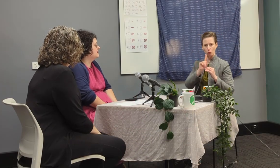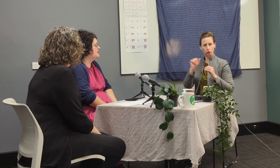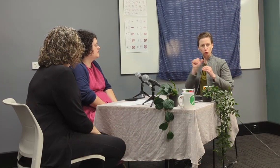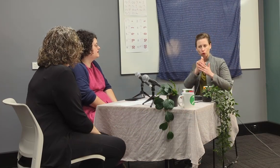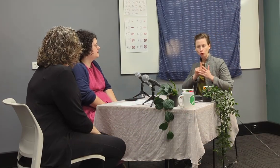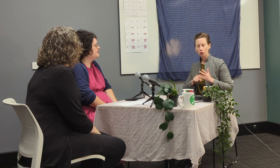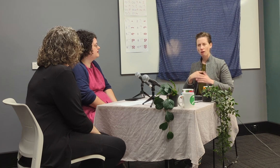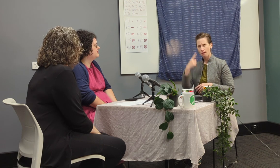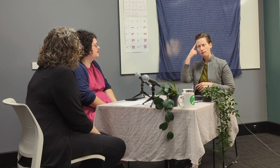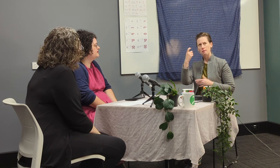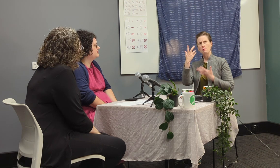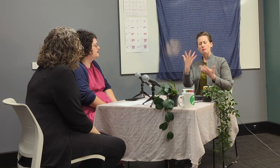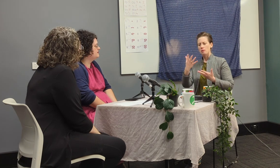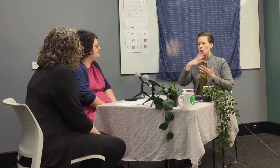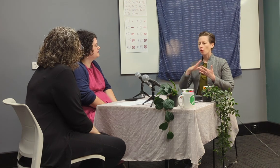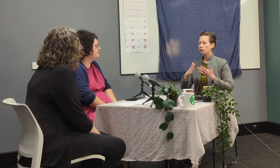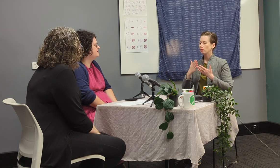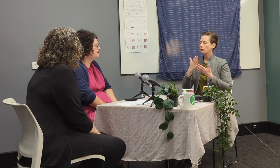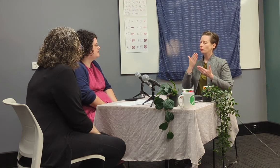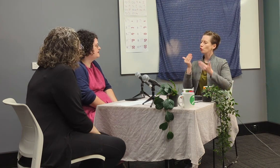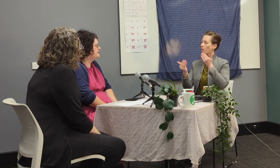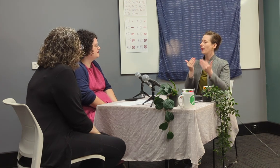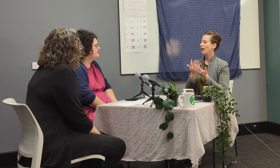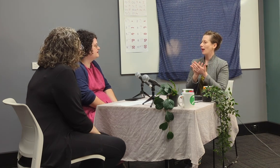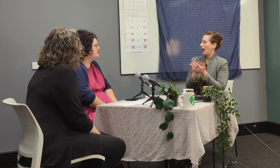We looked at it, and we thought, “What will we do?”